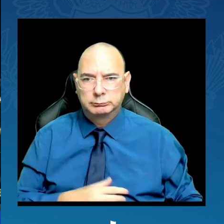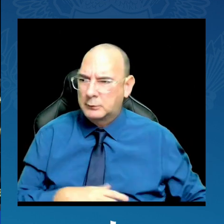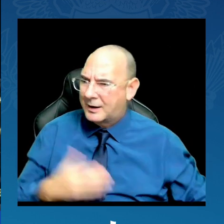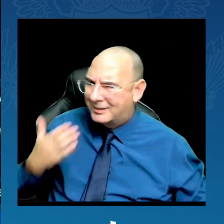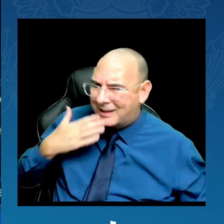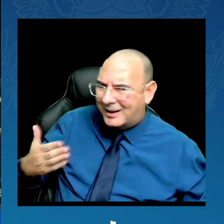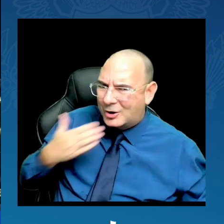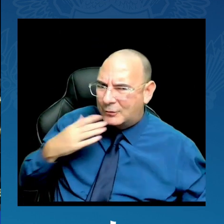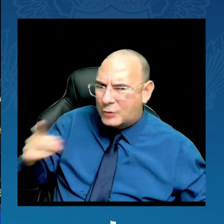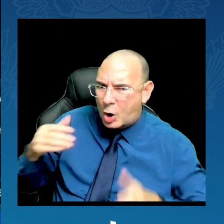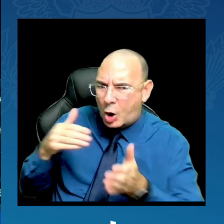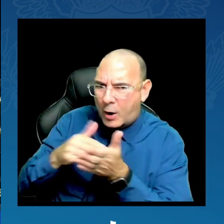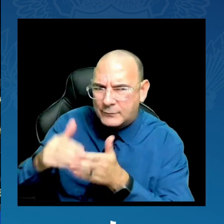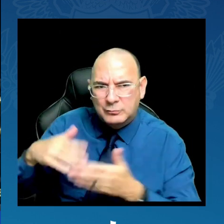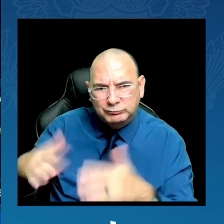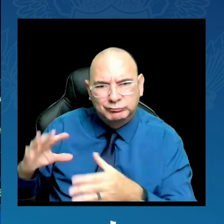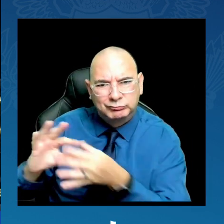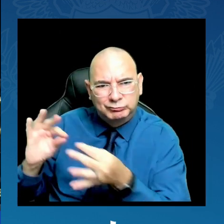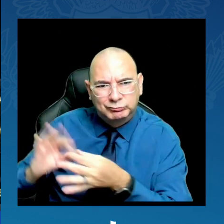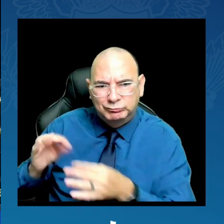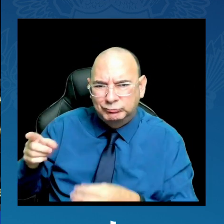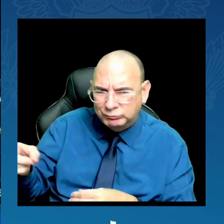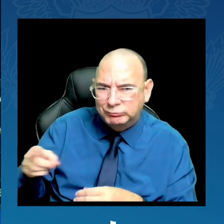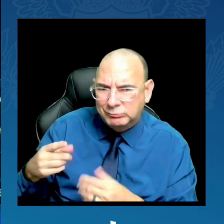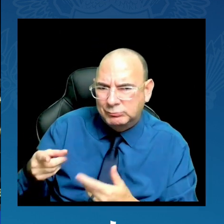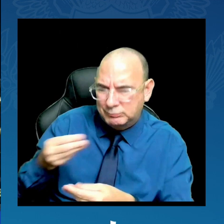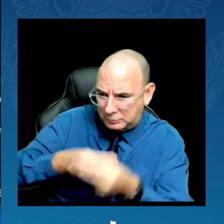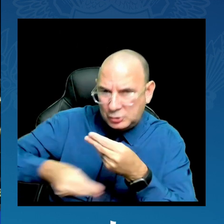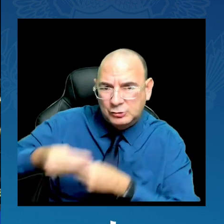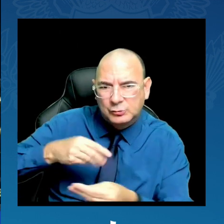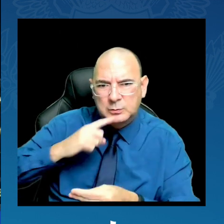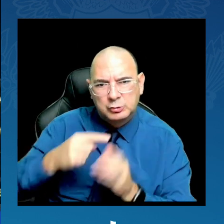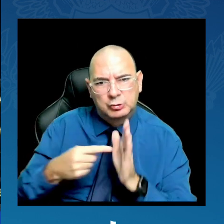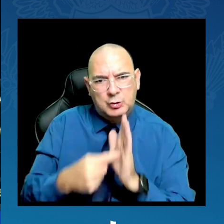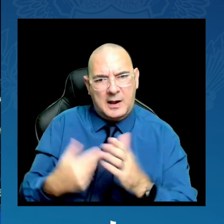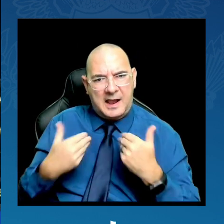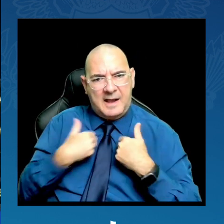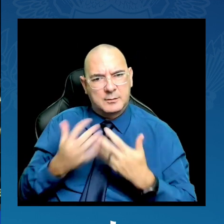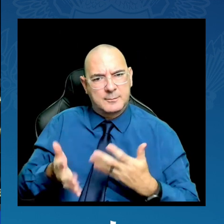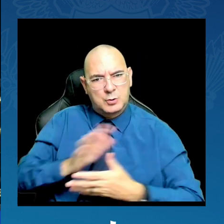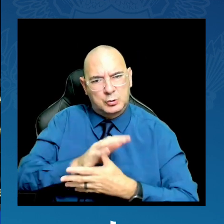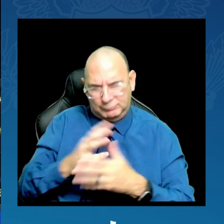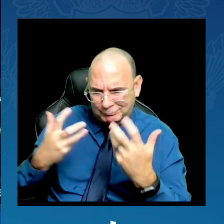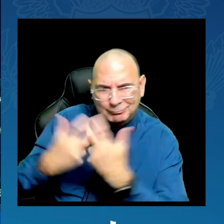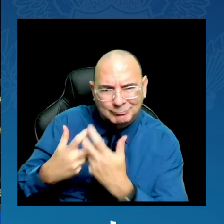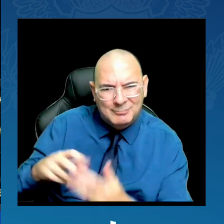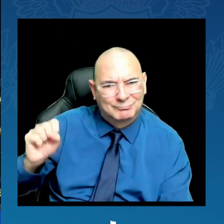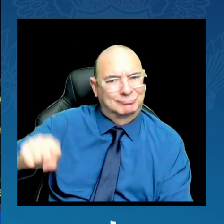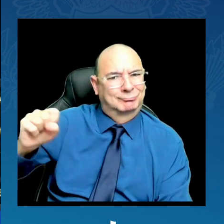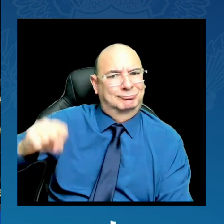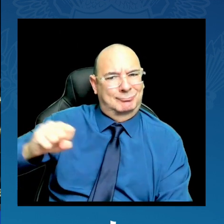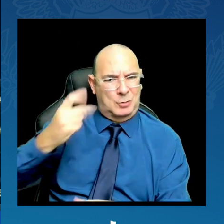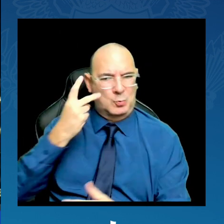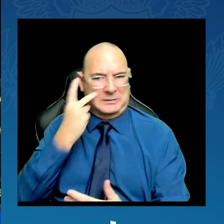The budget should reflect our priorities and to see the increase in investment through the budget